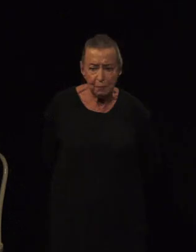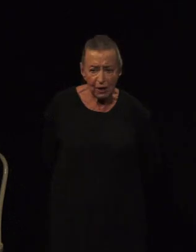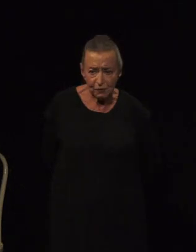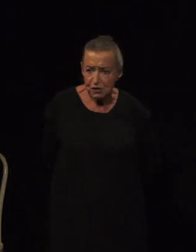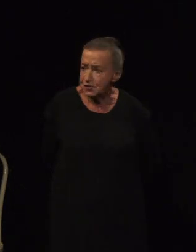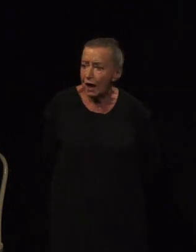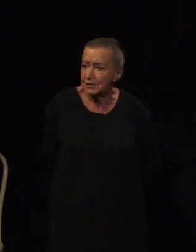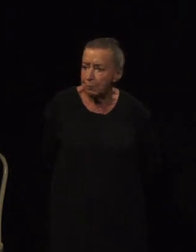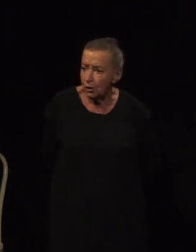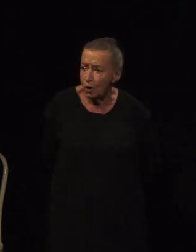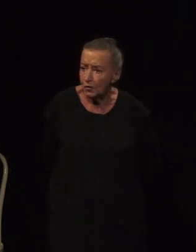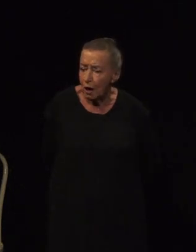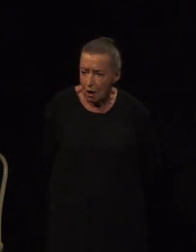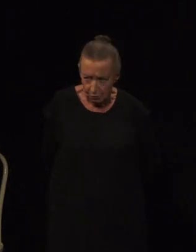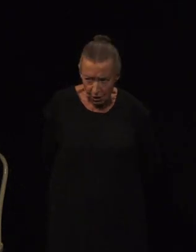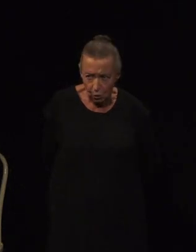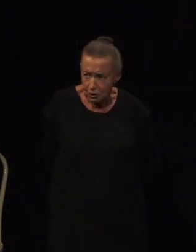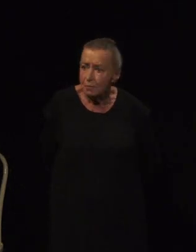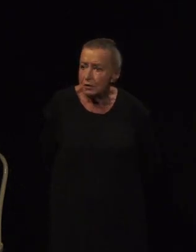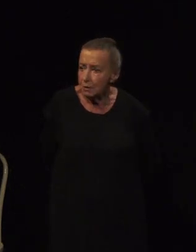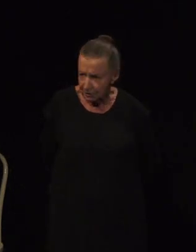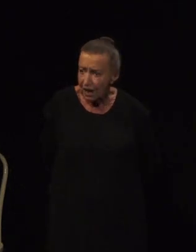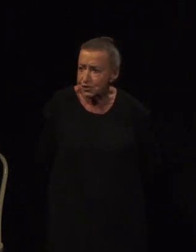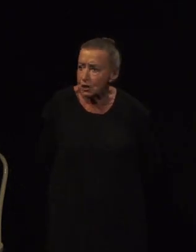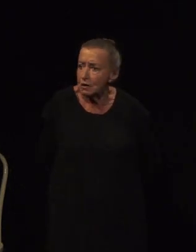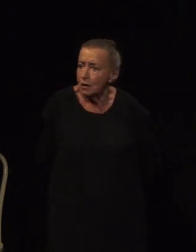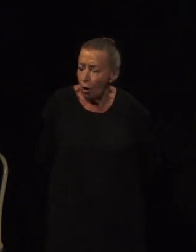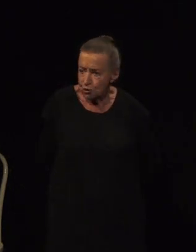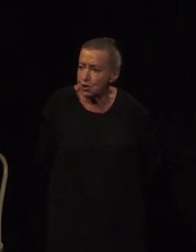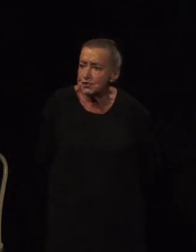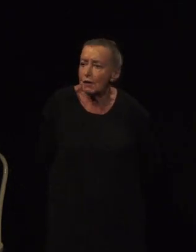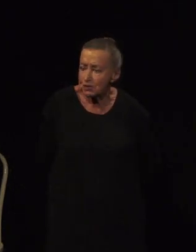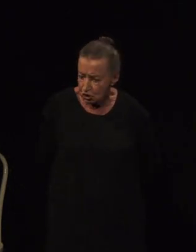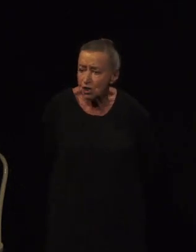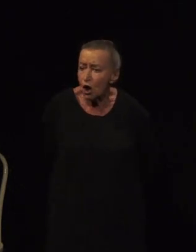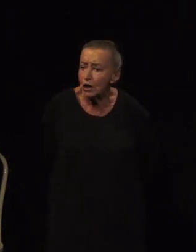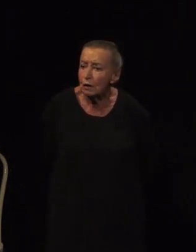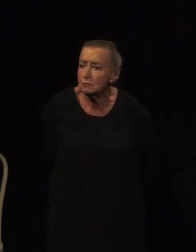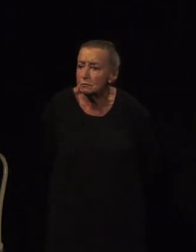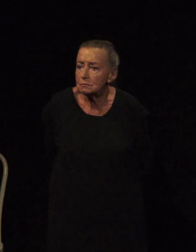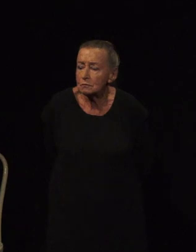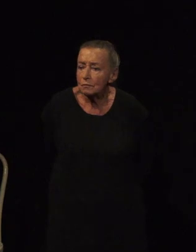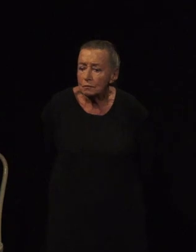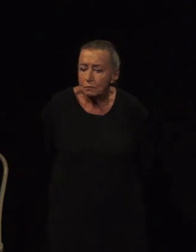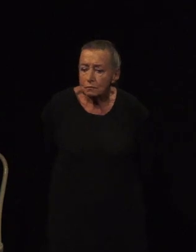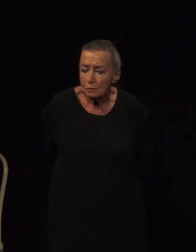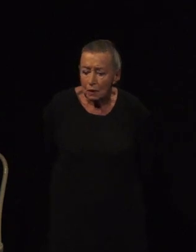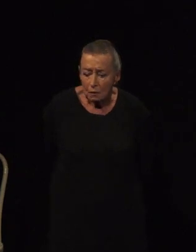At the Emperor's sign they'll cross the river, and Poland lives again!"